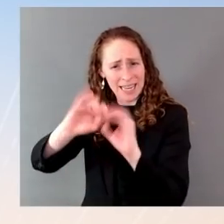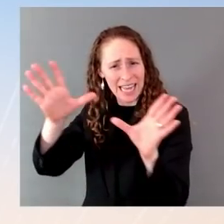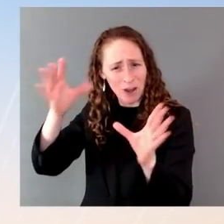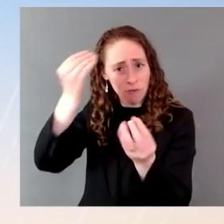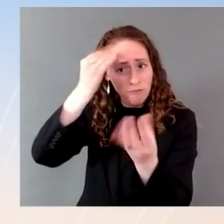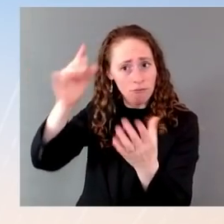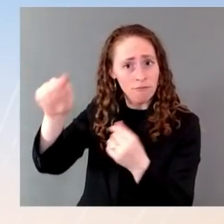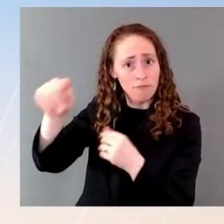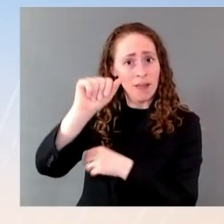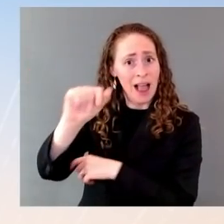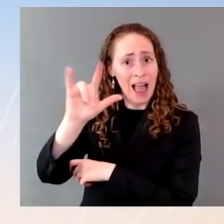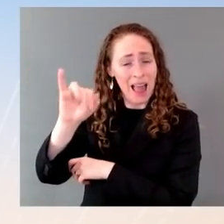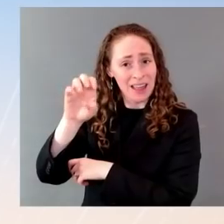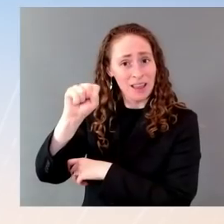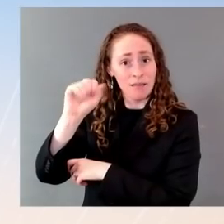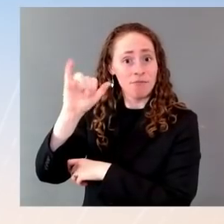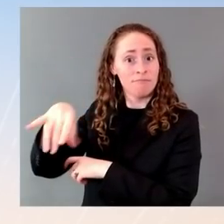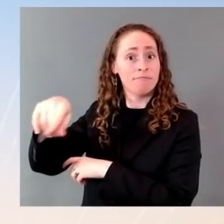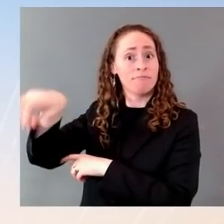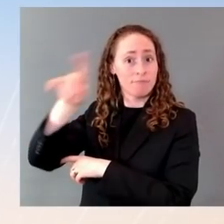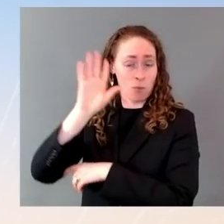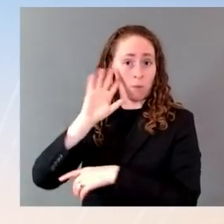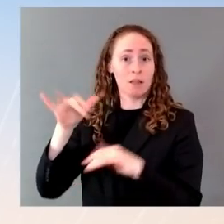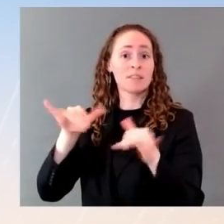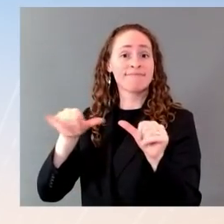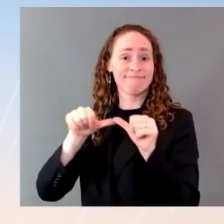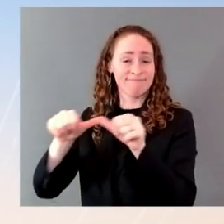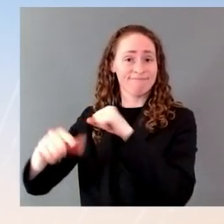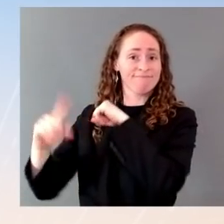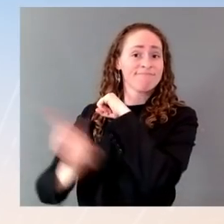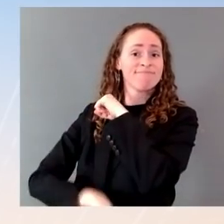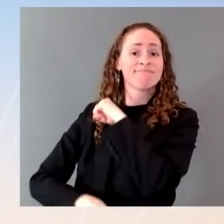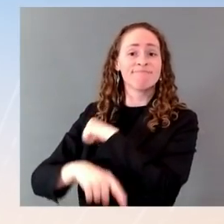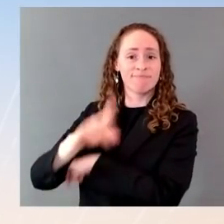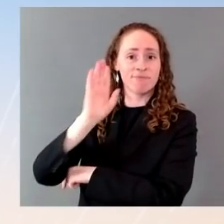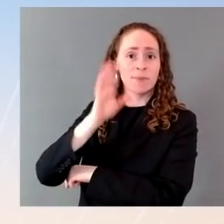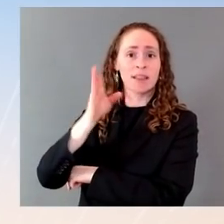And have you received any assurances from Germany? When Chancellor Merkel was here,